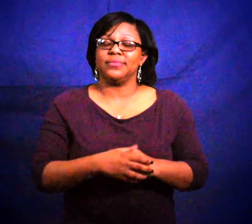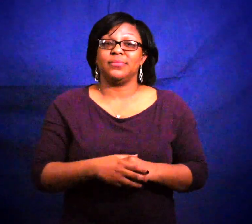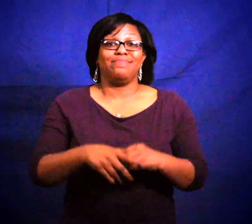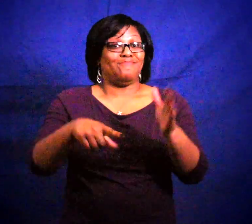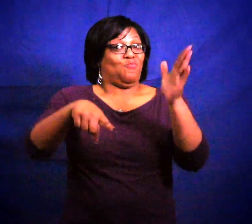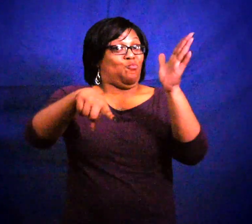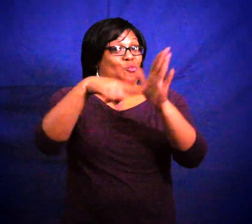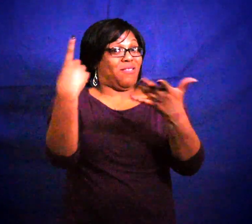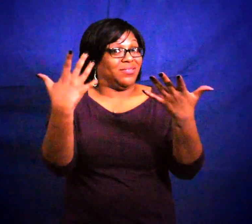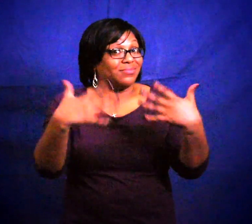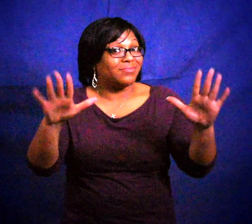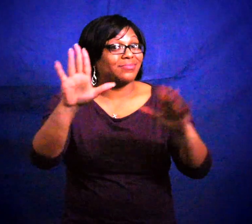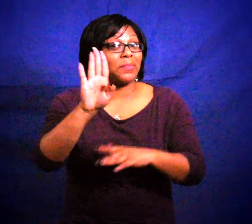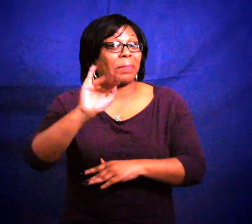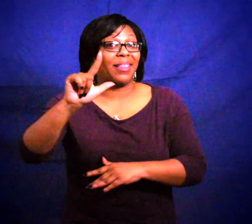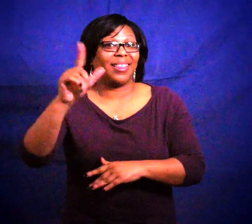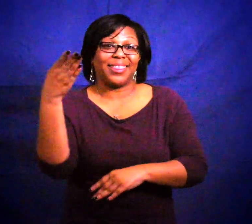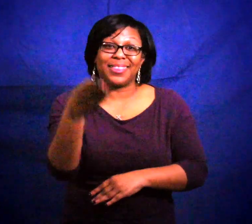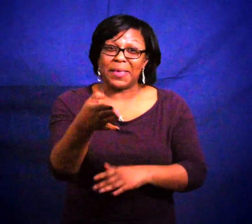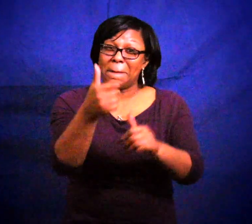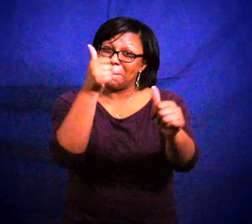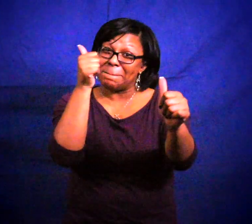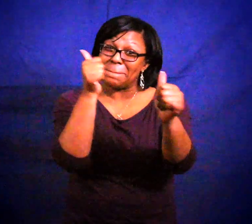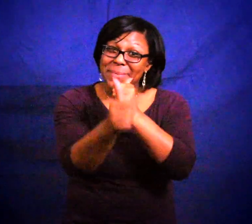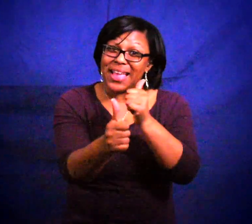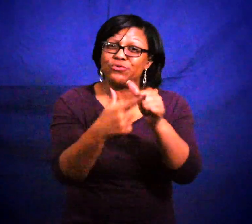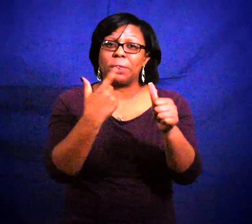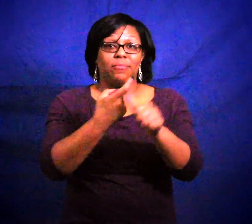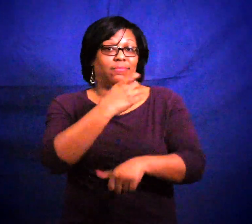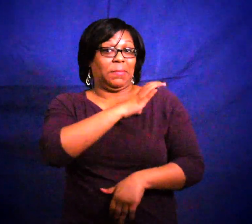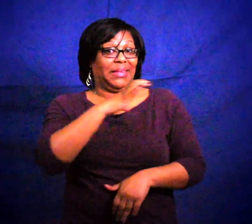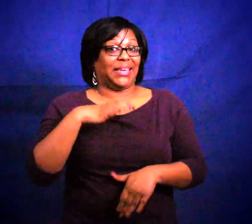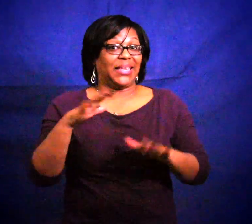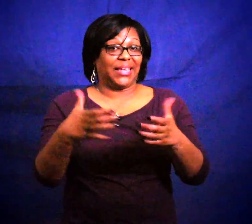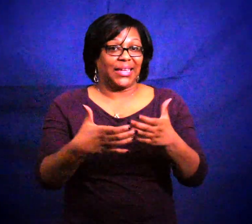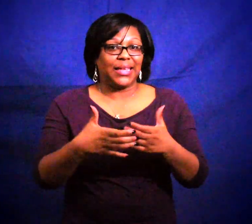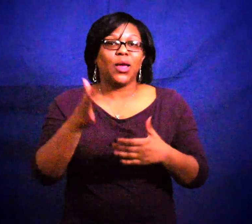Once the bills are passed from their Committees,